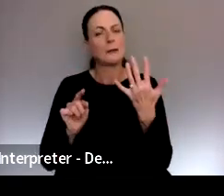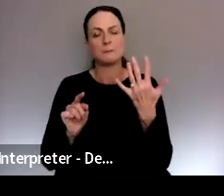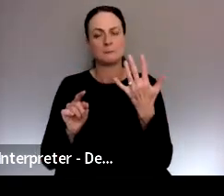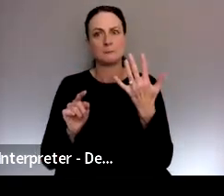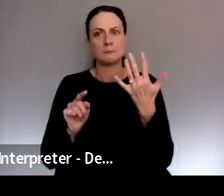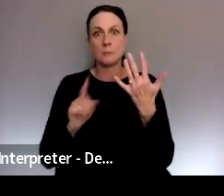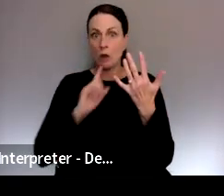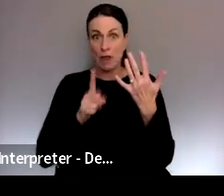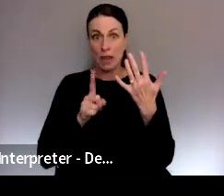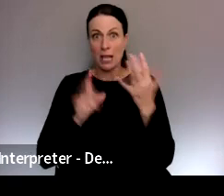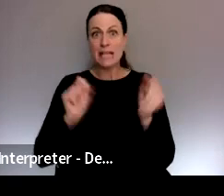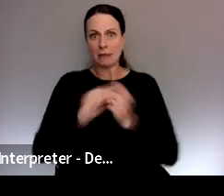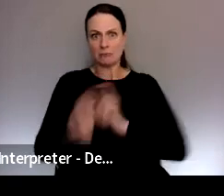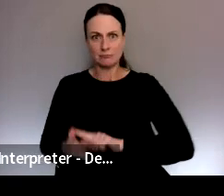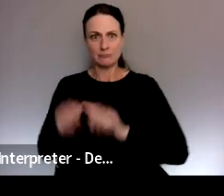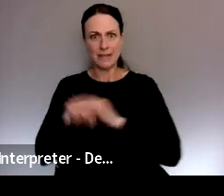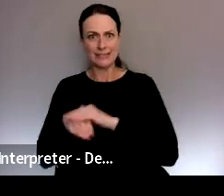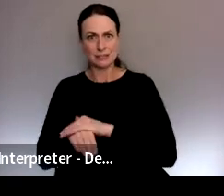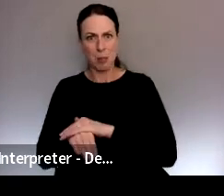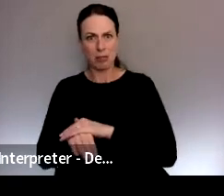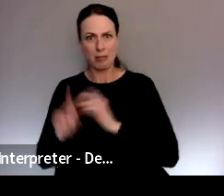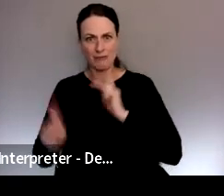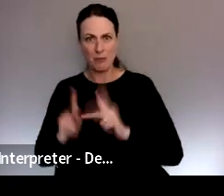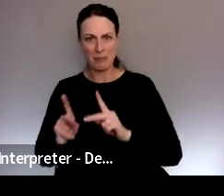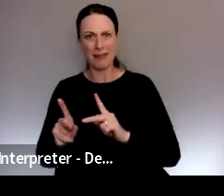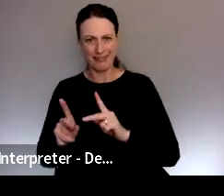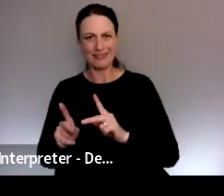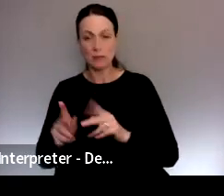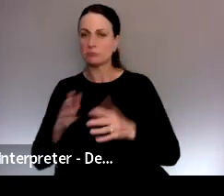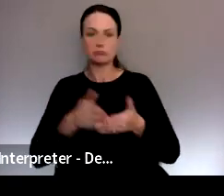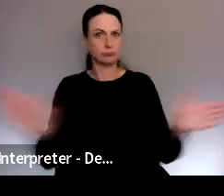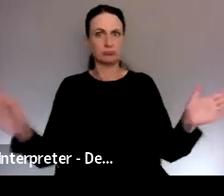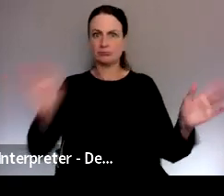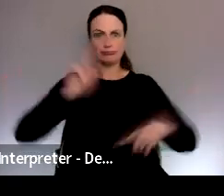are really accessible to people across disability types